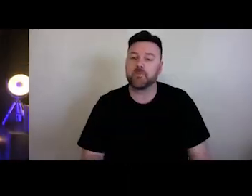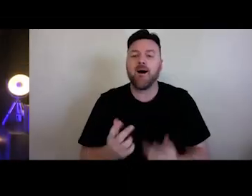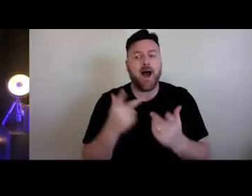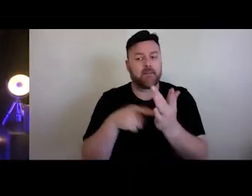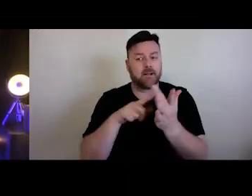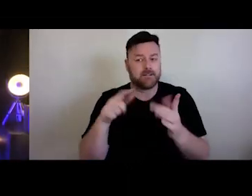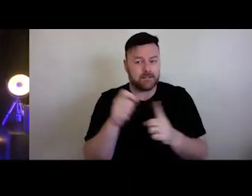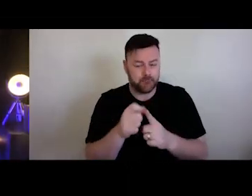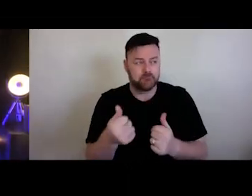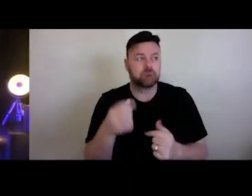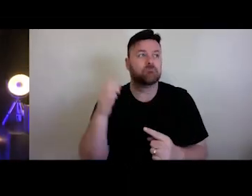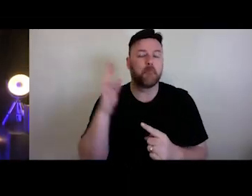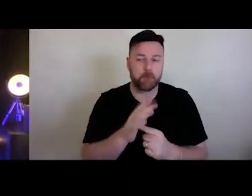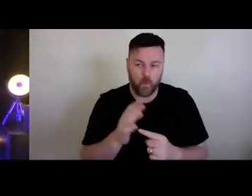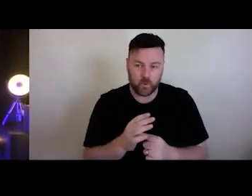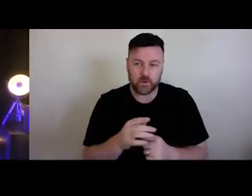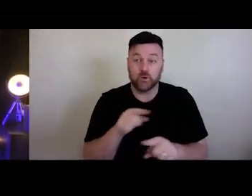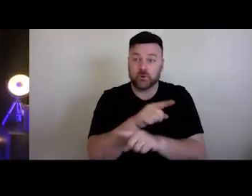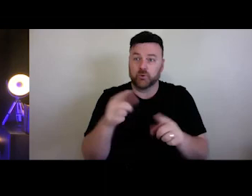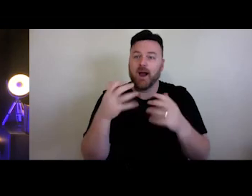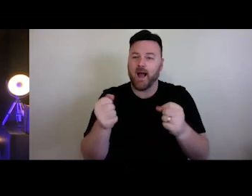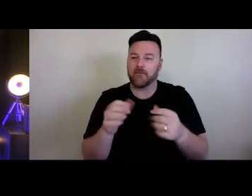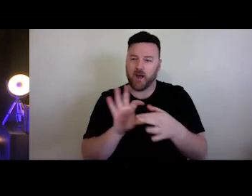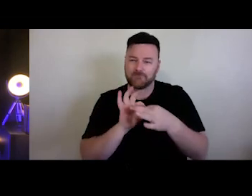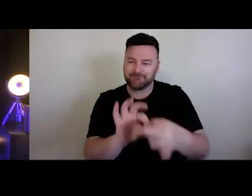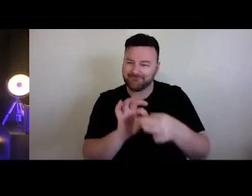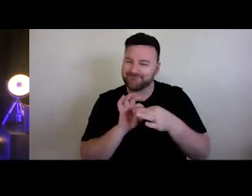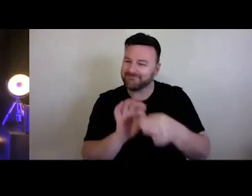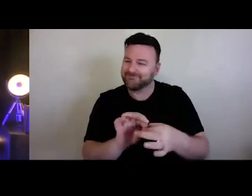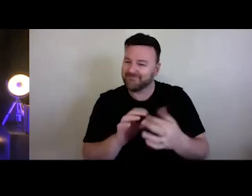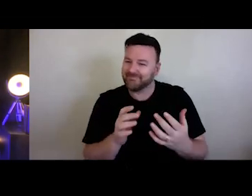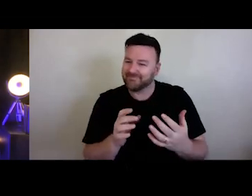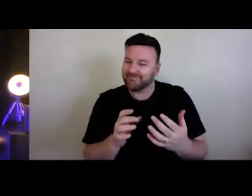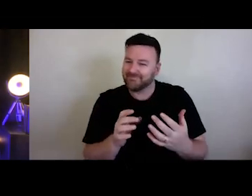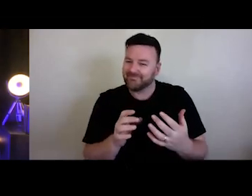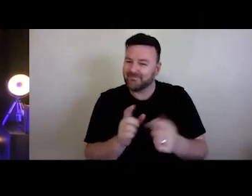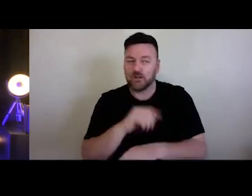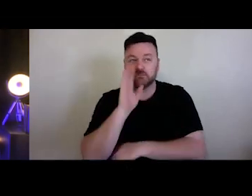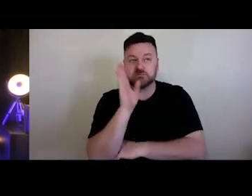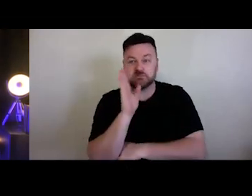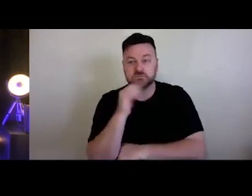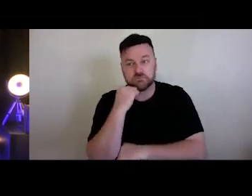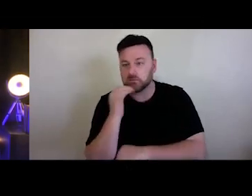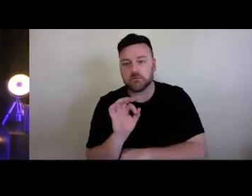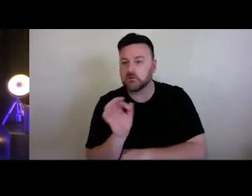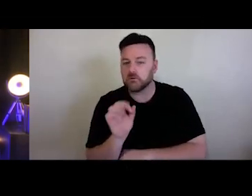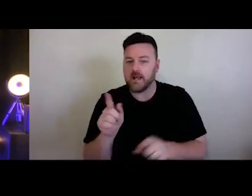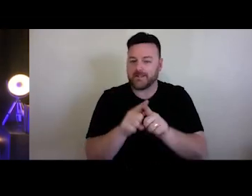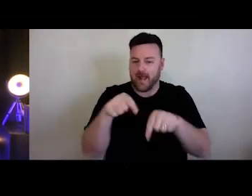it's importance to have -- important to have some engagement with your live stream. Just like the amazing guys have done today, they have got